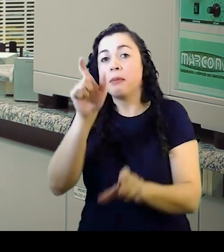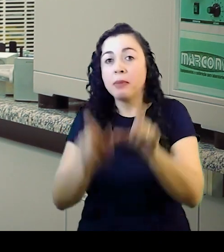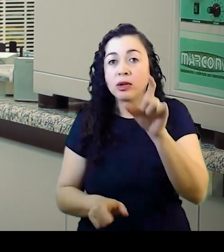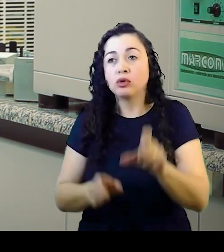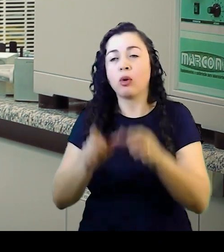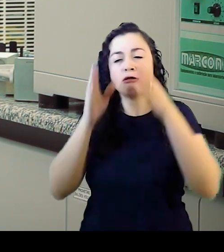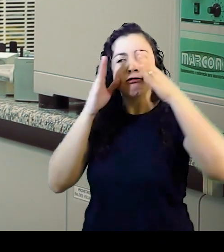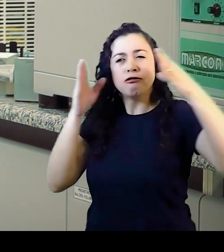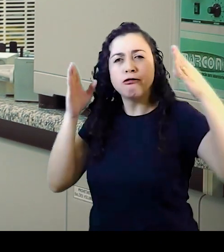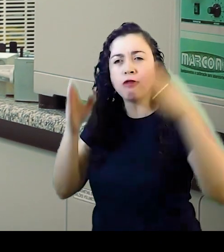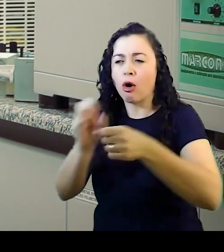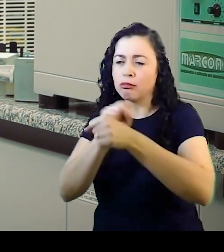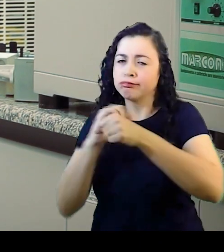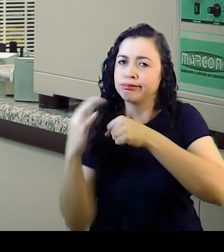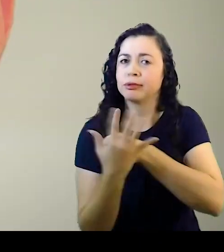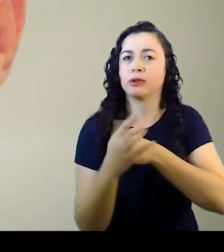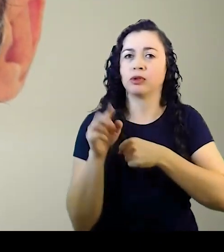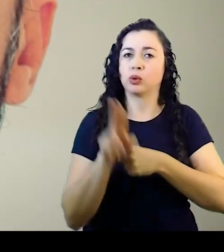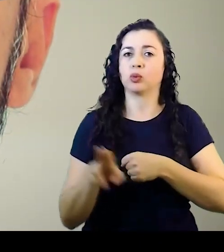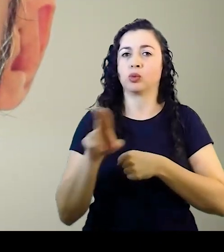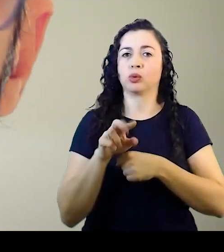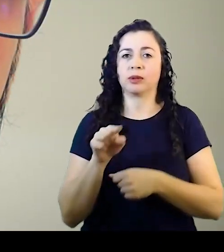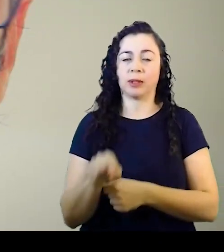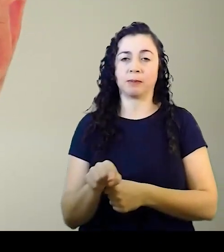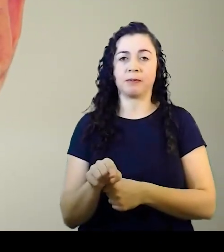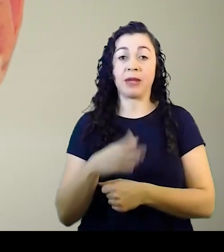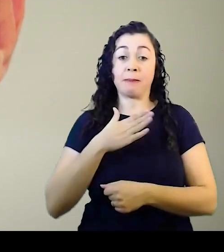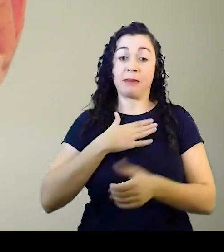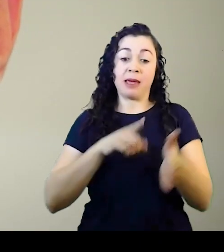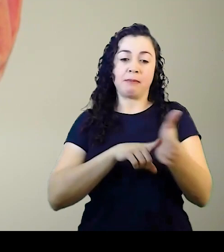be used directed to Covid-19. My research, as well as several other researches,